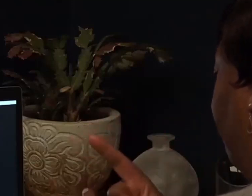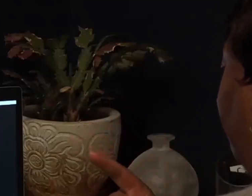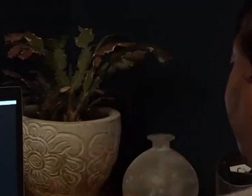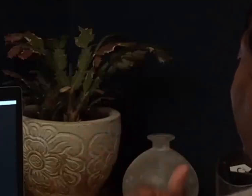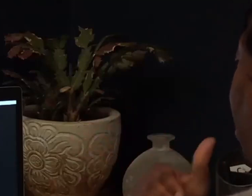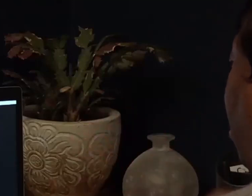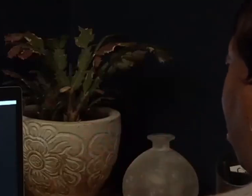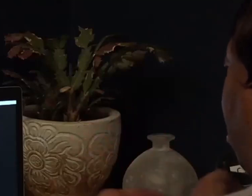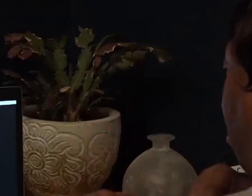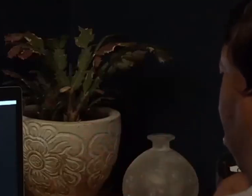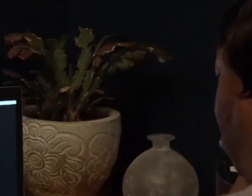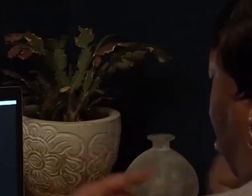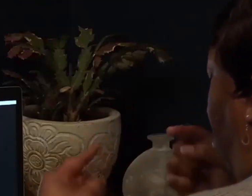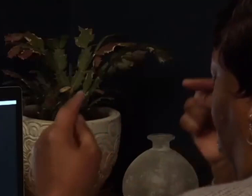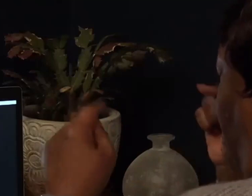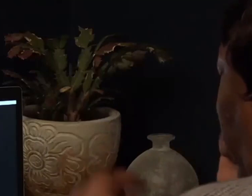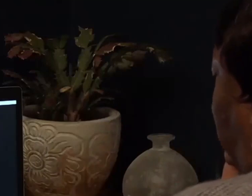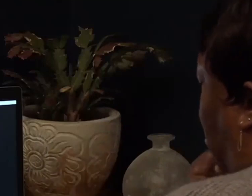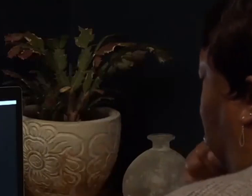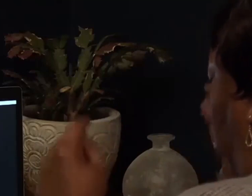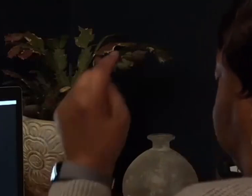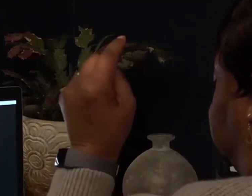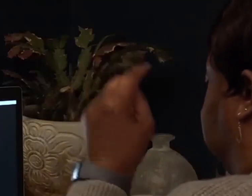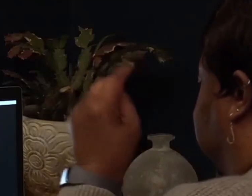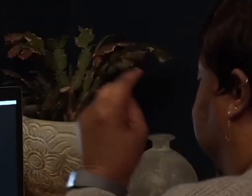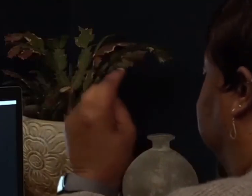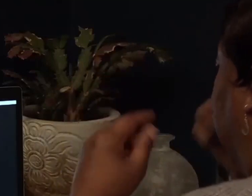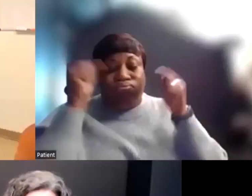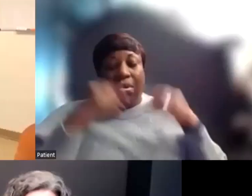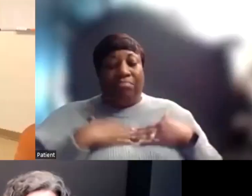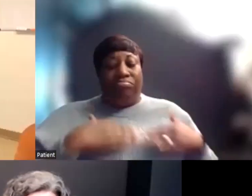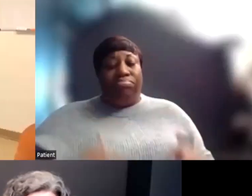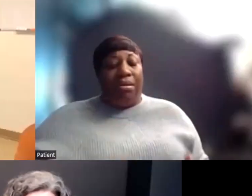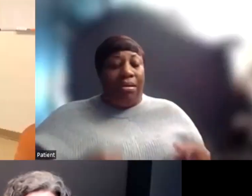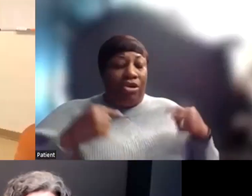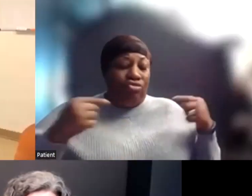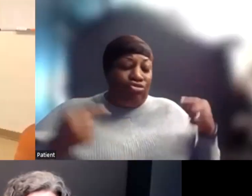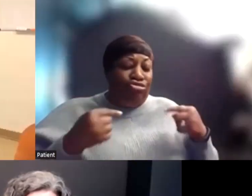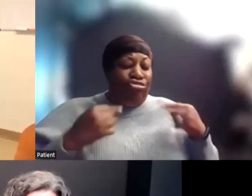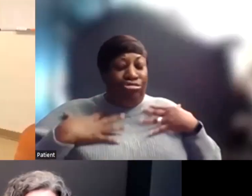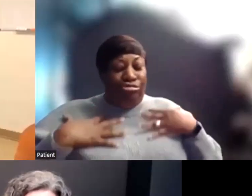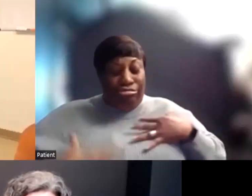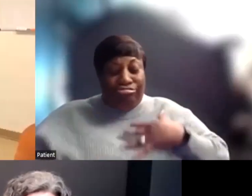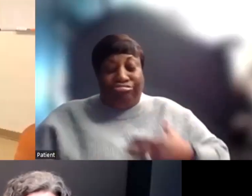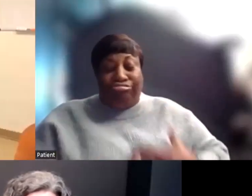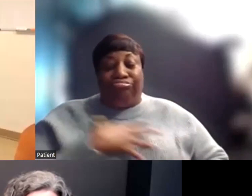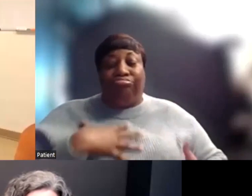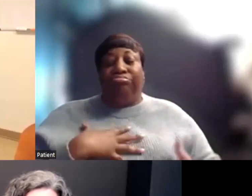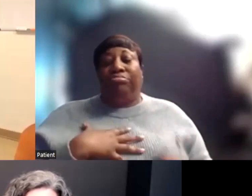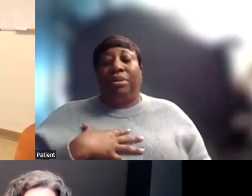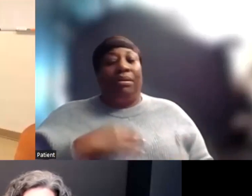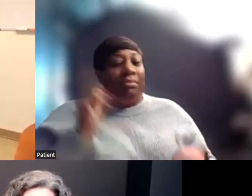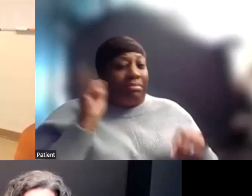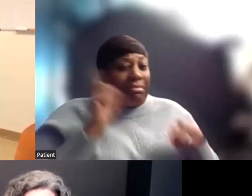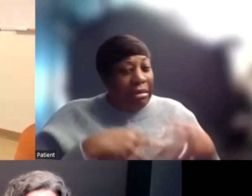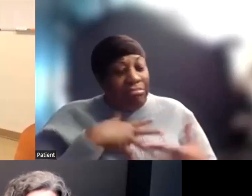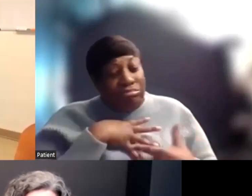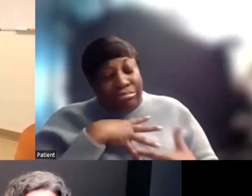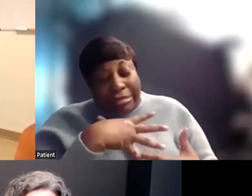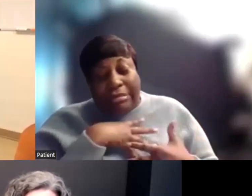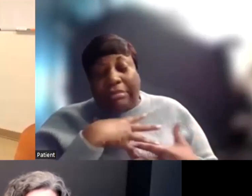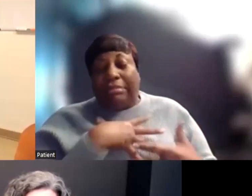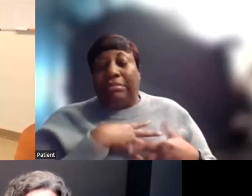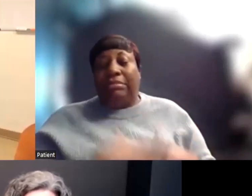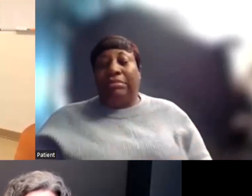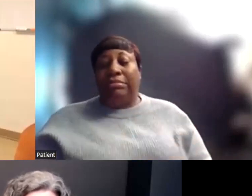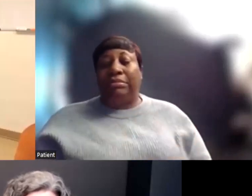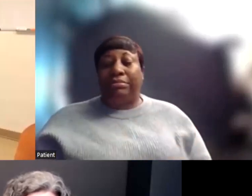yes you're correct yeah I've been having a major headache, body aches. I can't seem to breathe